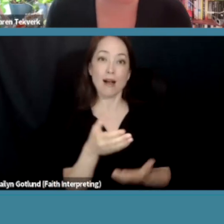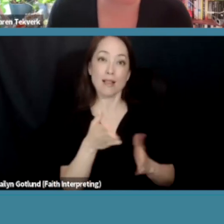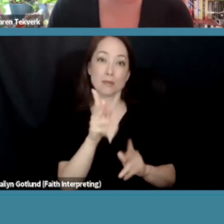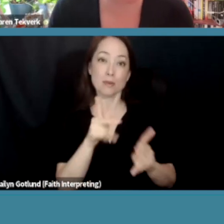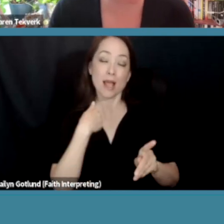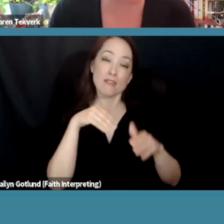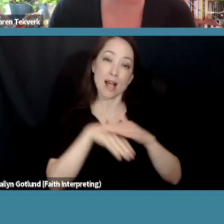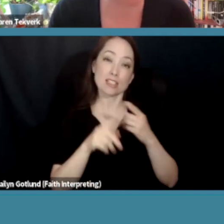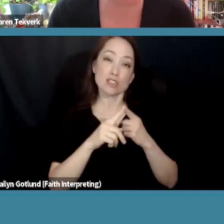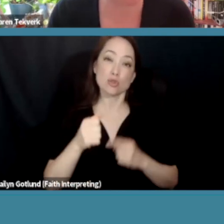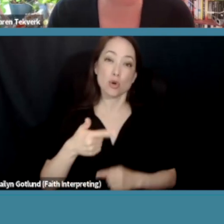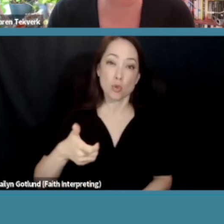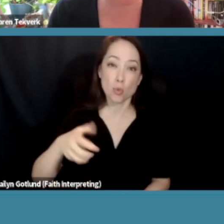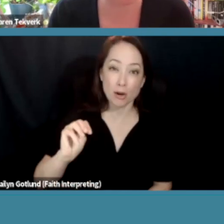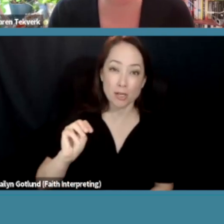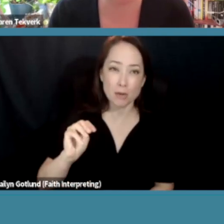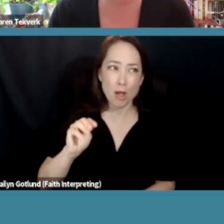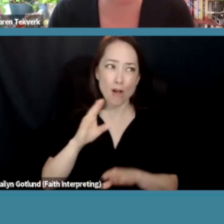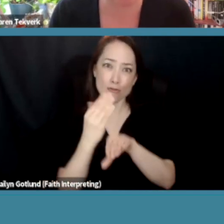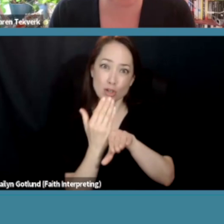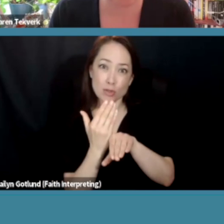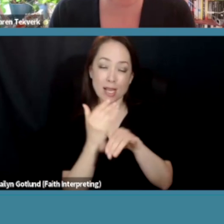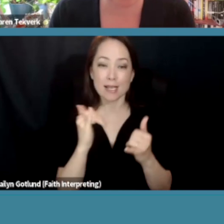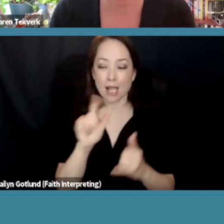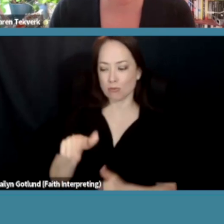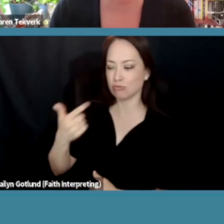And with that, I'll turn things over to our other co-presenters.